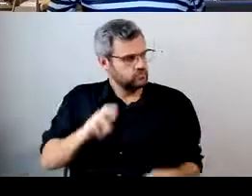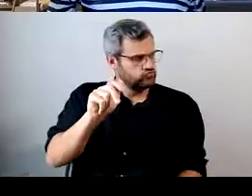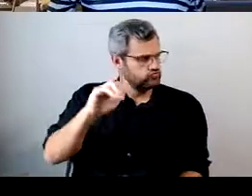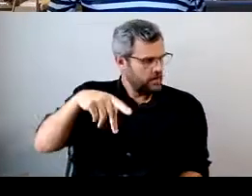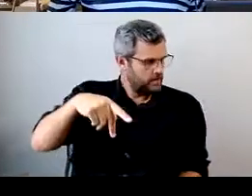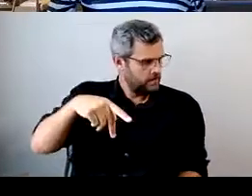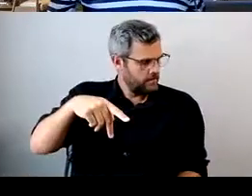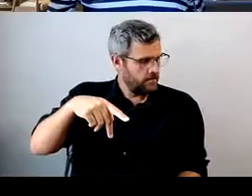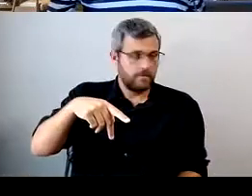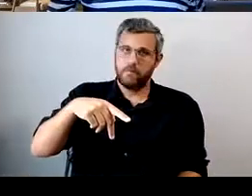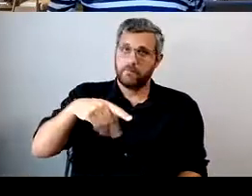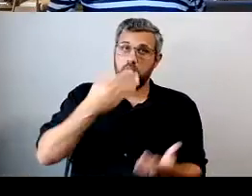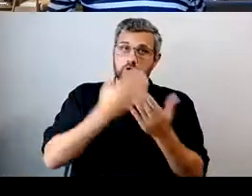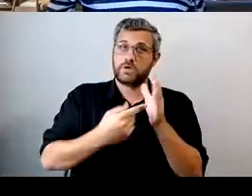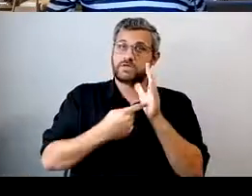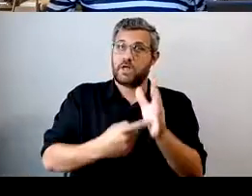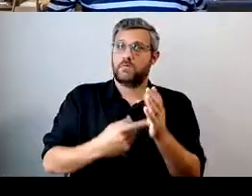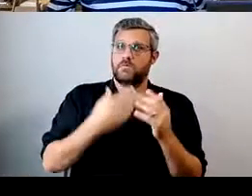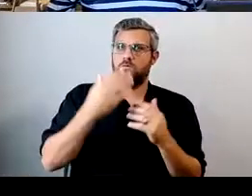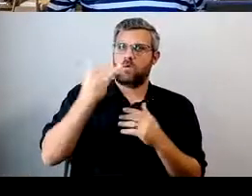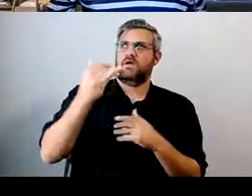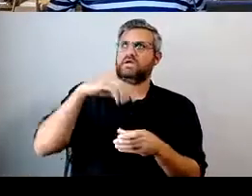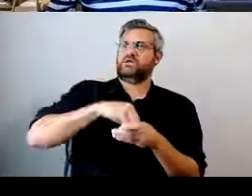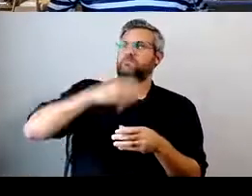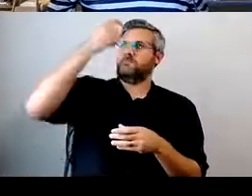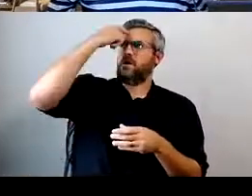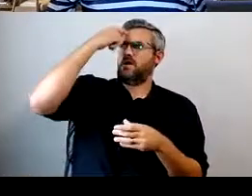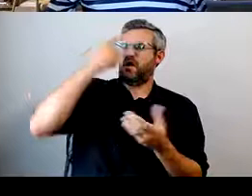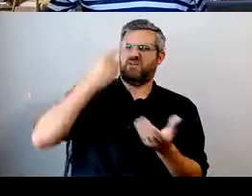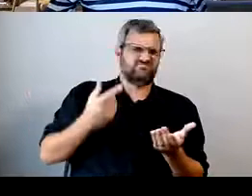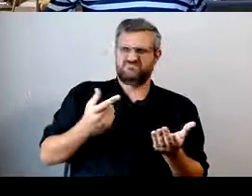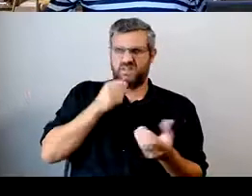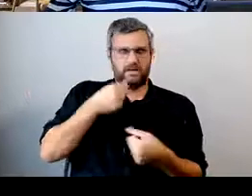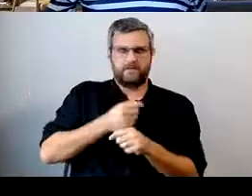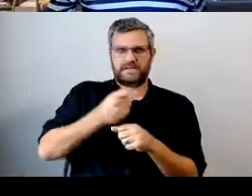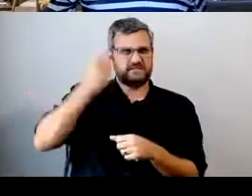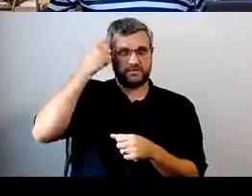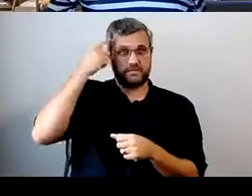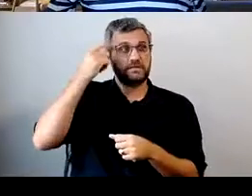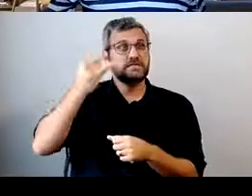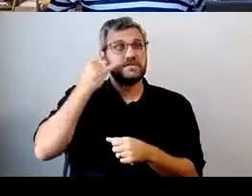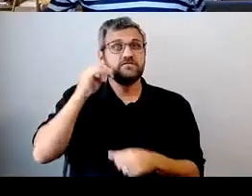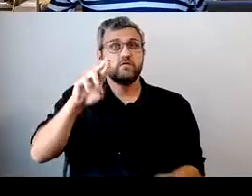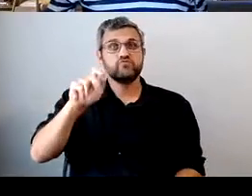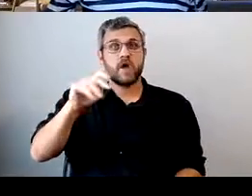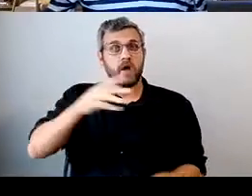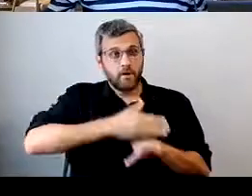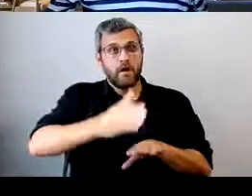And it's a good example because of course in our minds, it doesn't make sense. If you shovel the ramp first, every single person standing there waiting on the ramp is